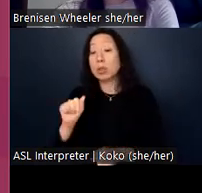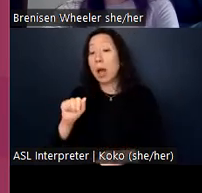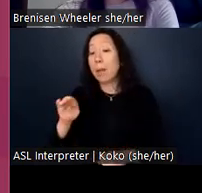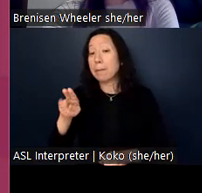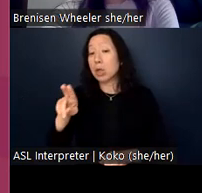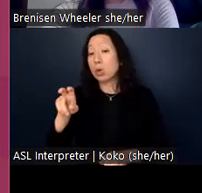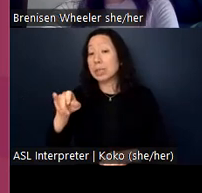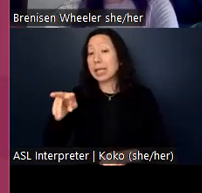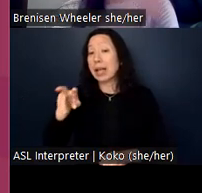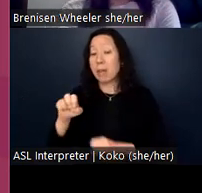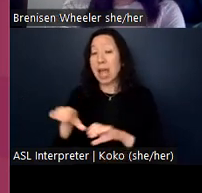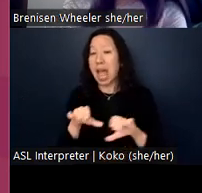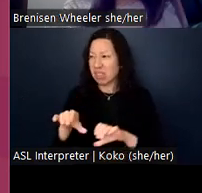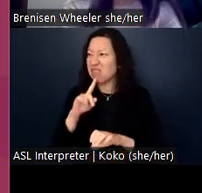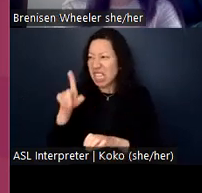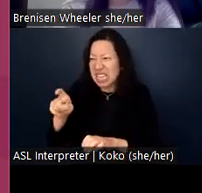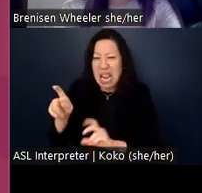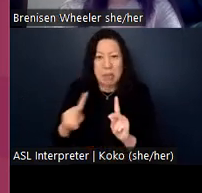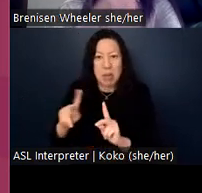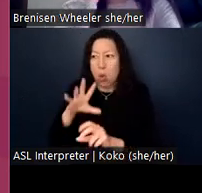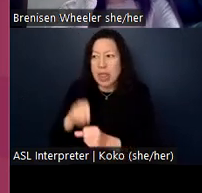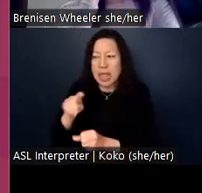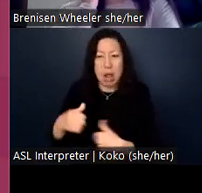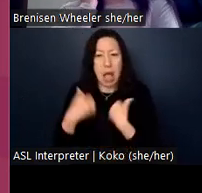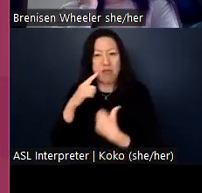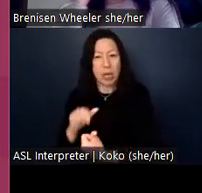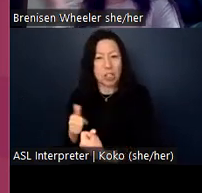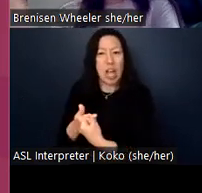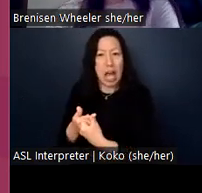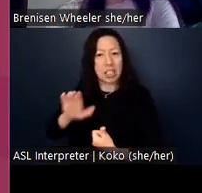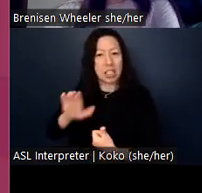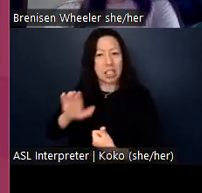their life who can challenge those behaviors and the beliefs that fuel them?